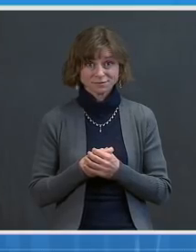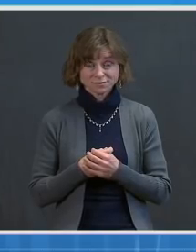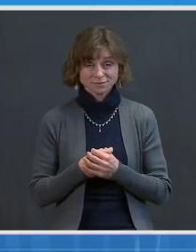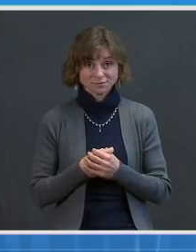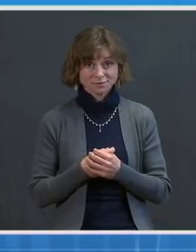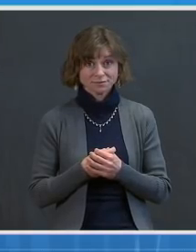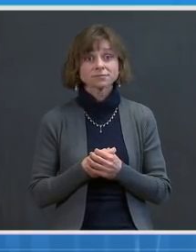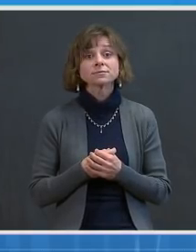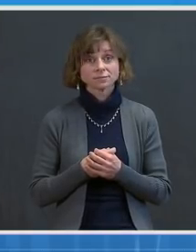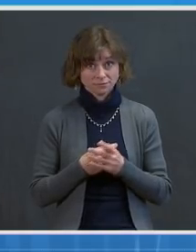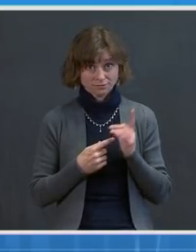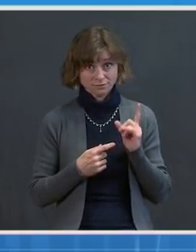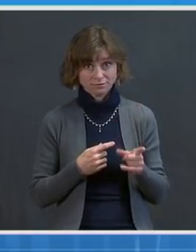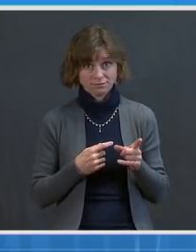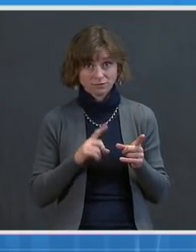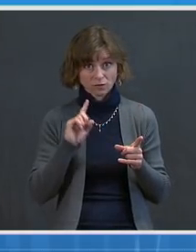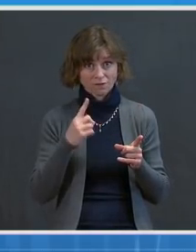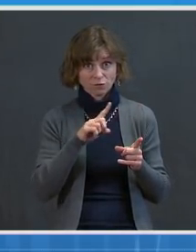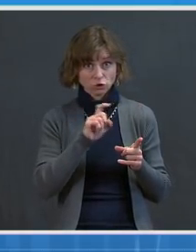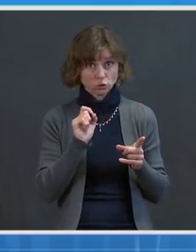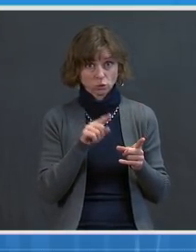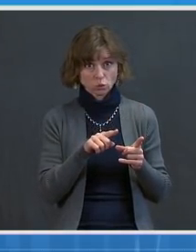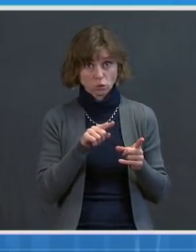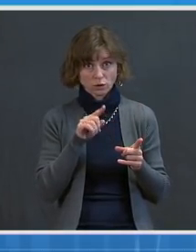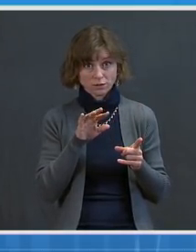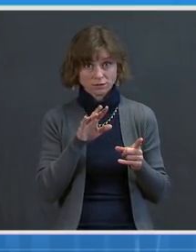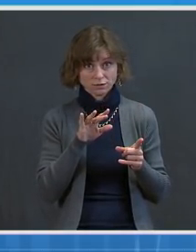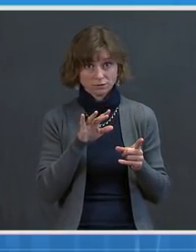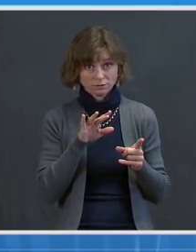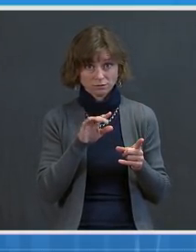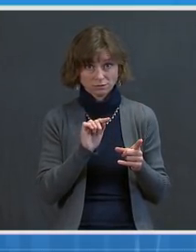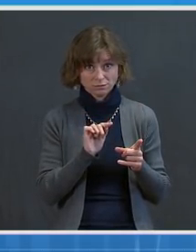Moderator: Great. First question, we will go to Cheyenne Haslett at ABC.